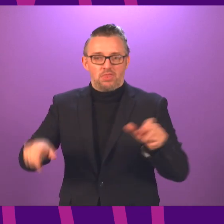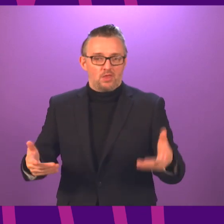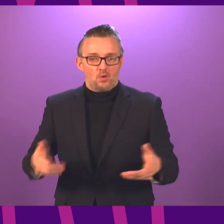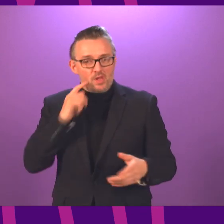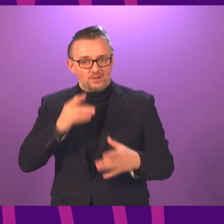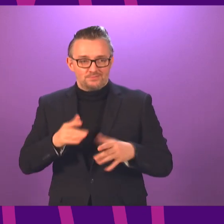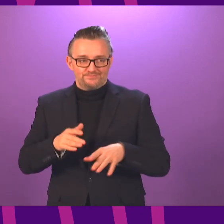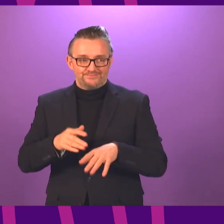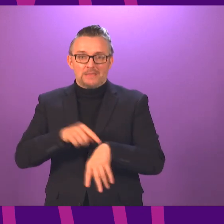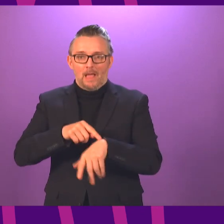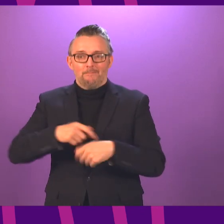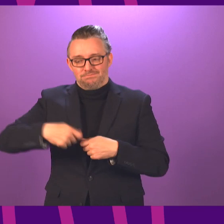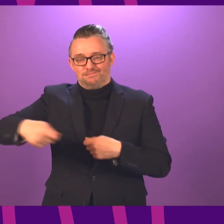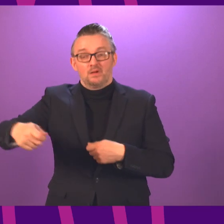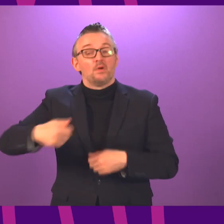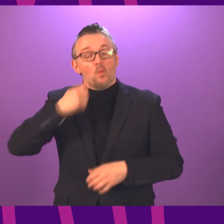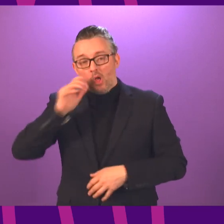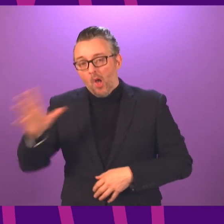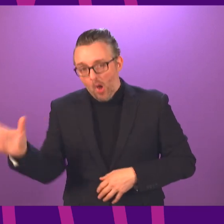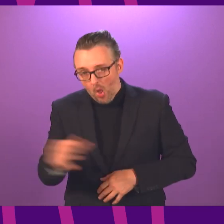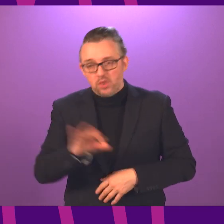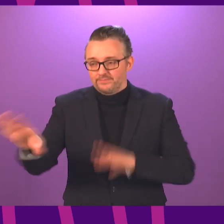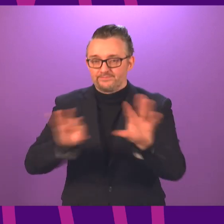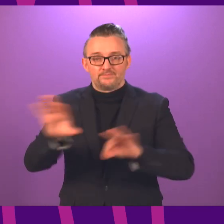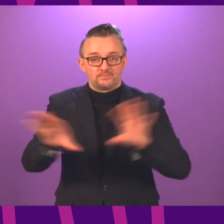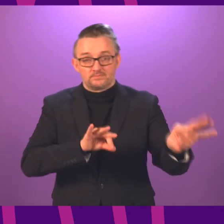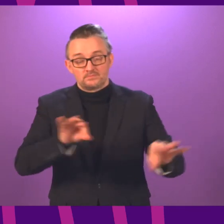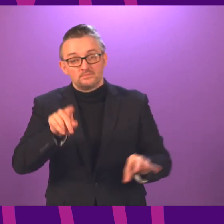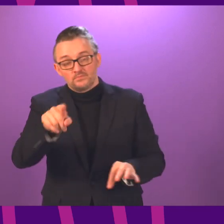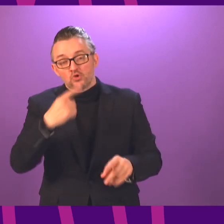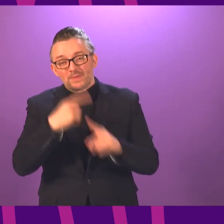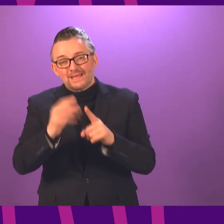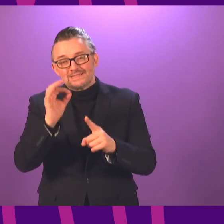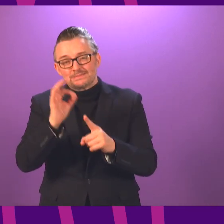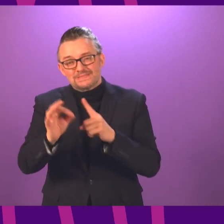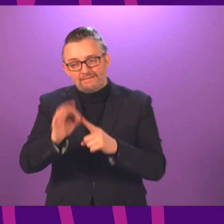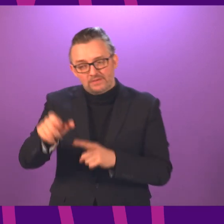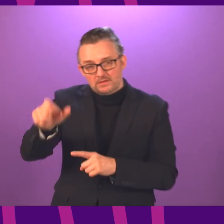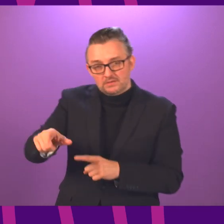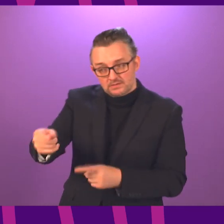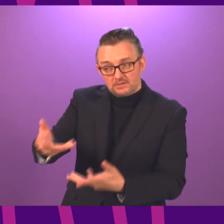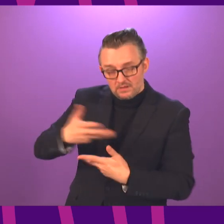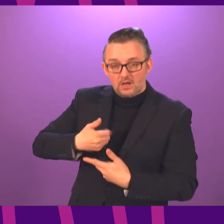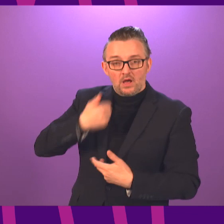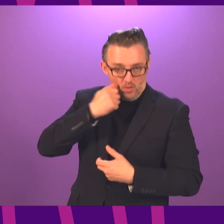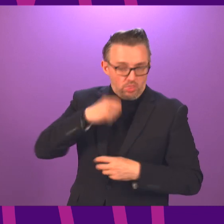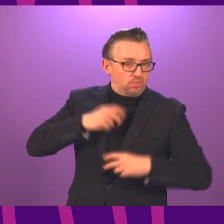of them, but they will all be called. I am happy to look into the particular point that Kenny Gibson is raising and to get back to him with more detail.